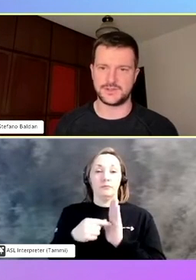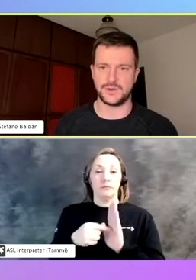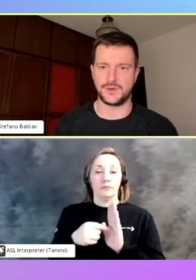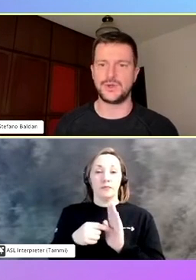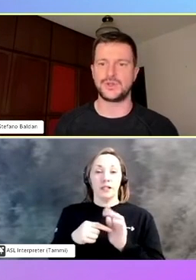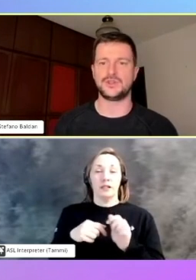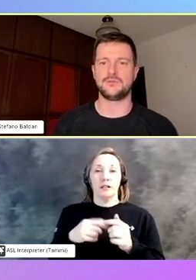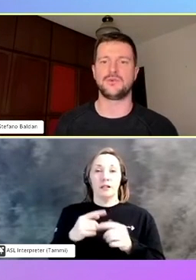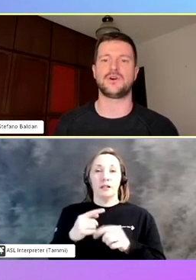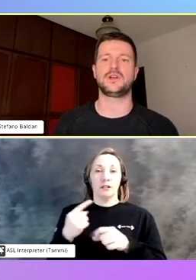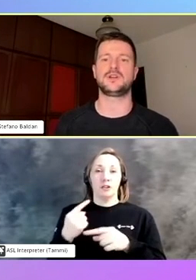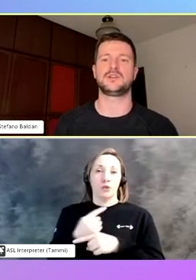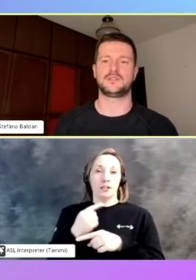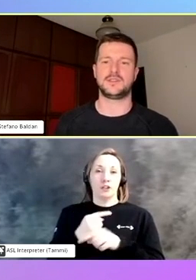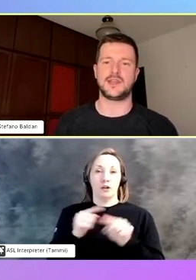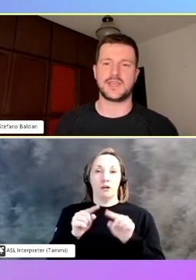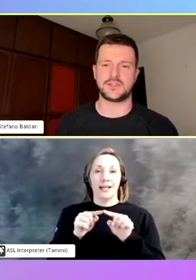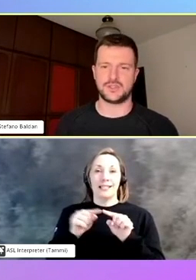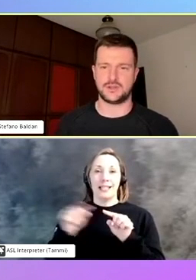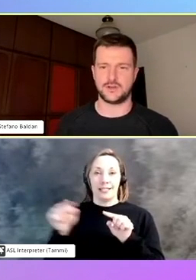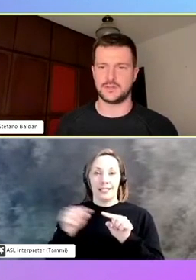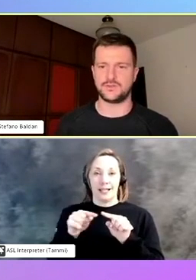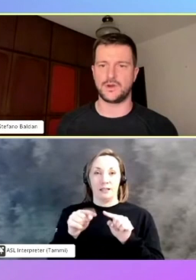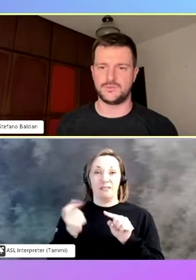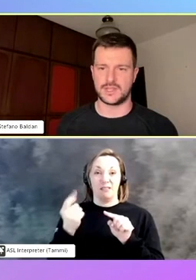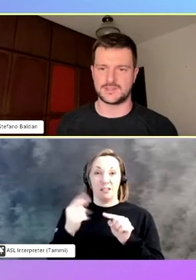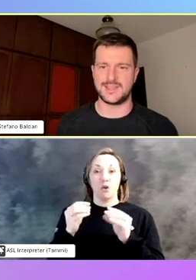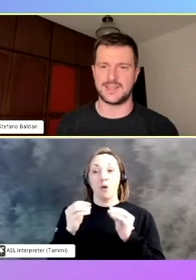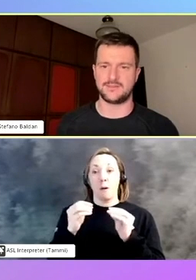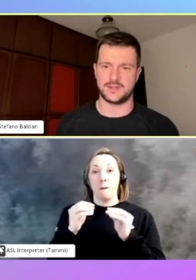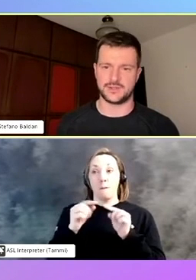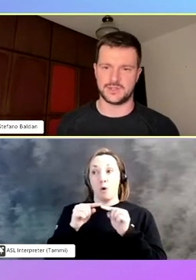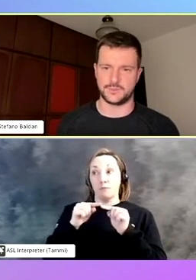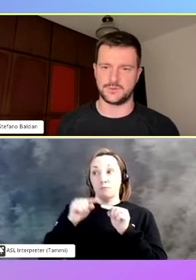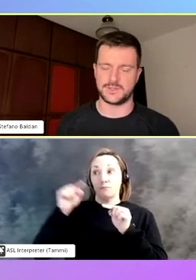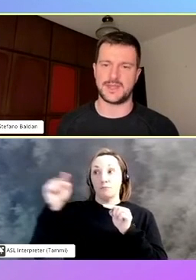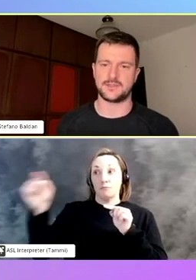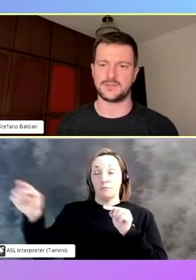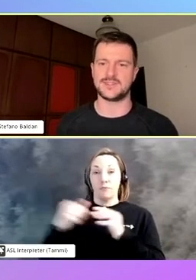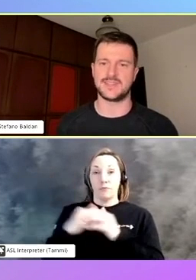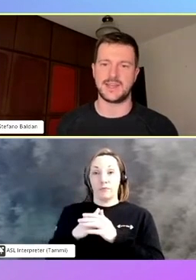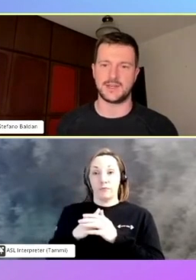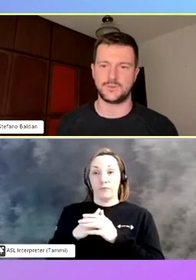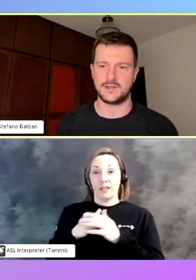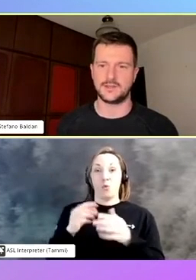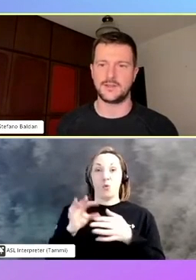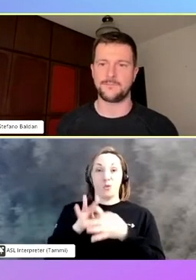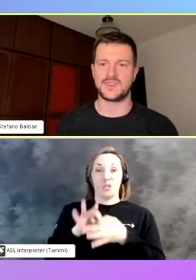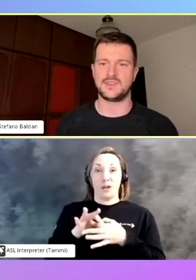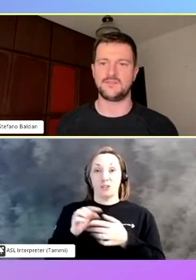Cycle. At the requirement stage, accessibility should be considered and included as part of the planning process.